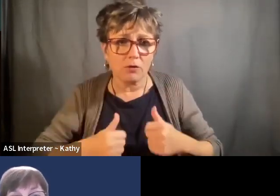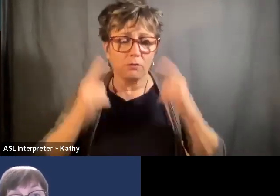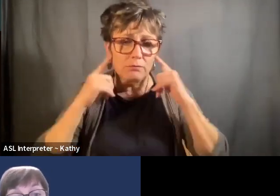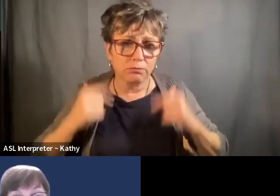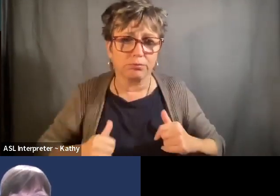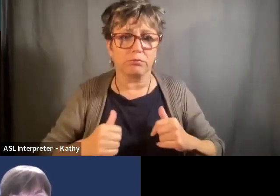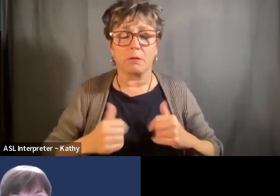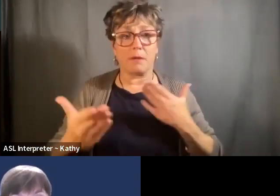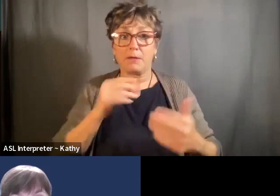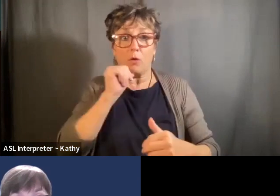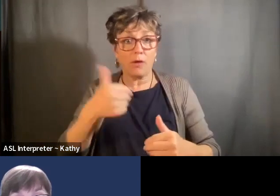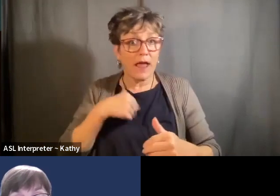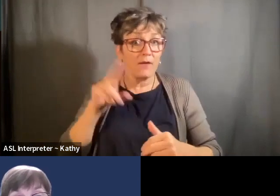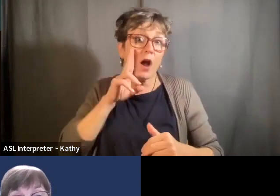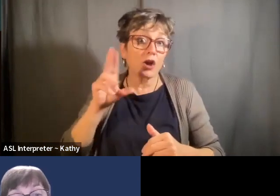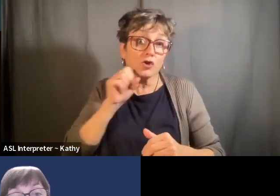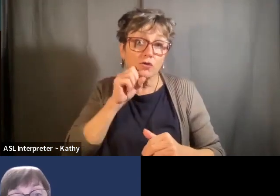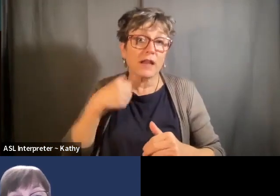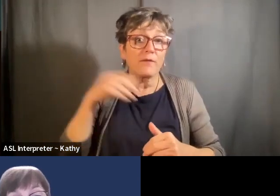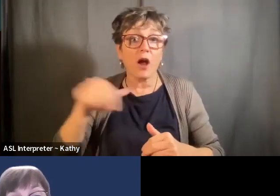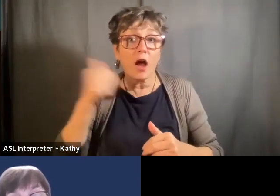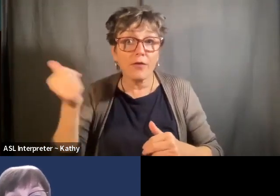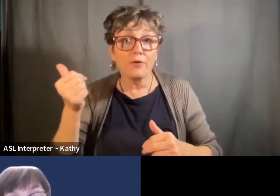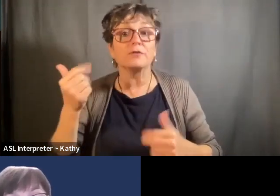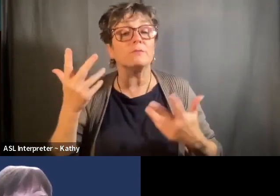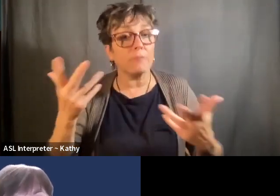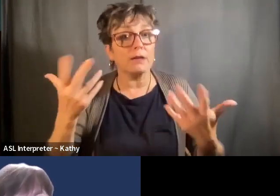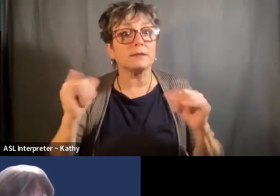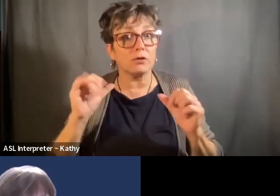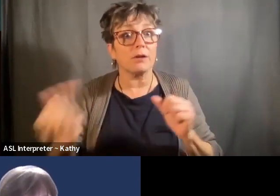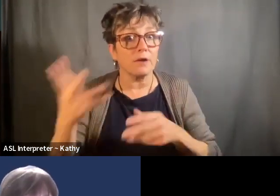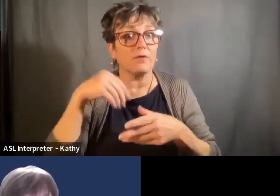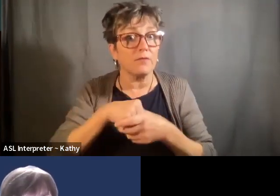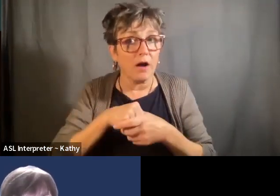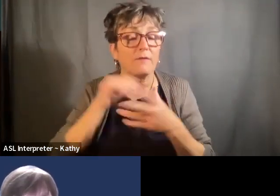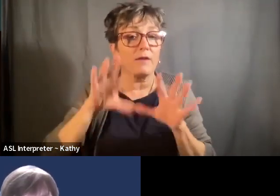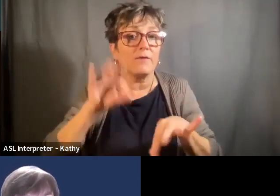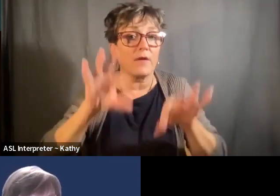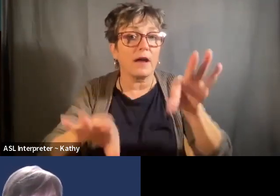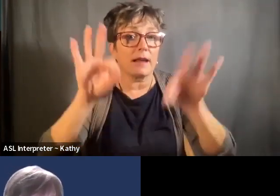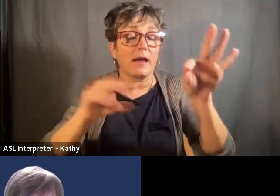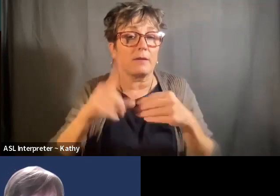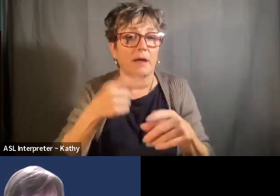um as much data and share it as broadly for as long as possible and the more we have, the